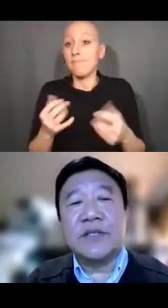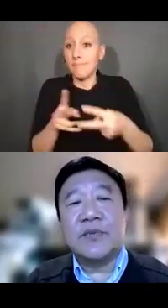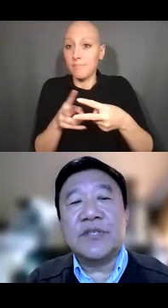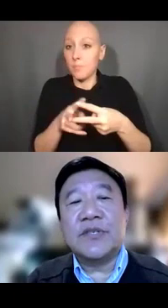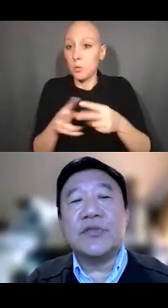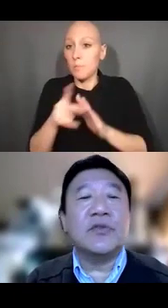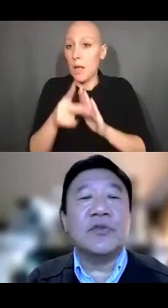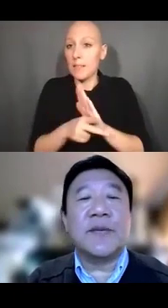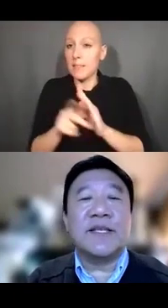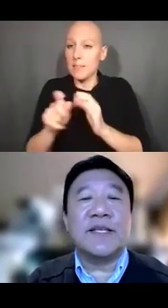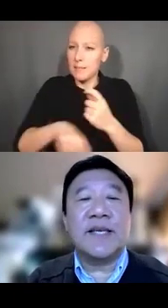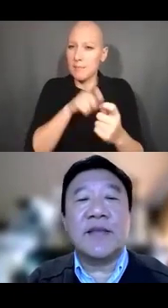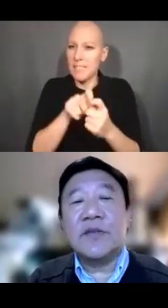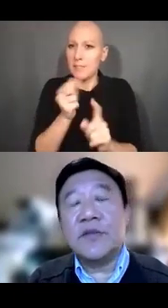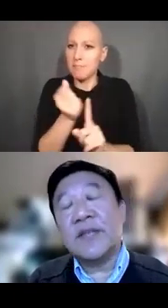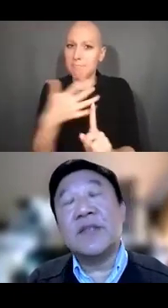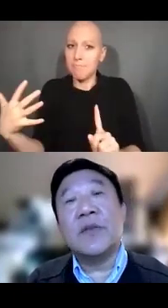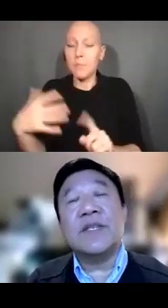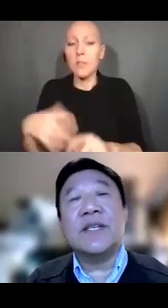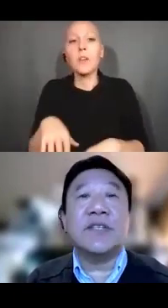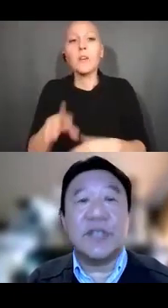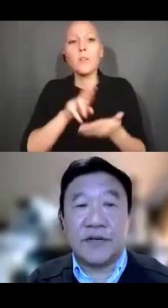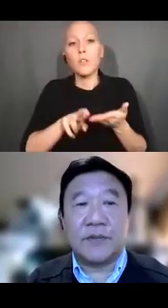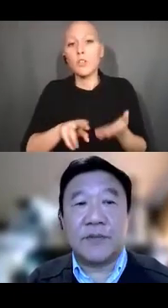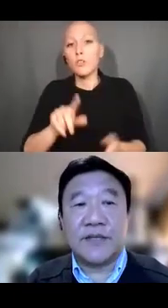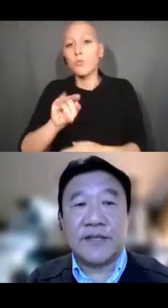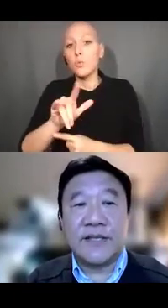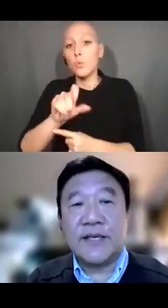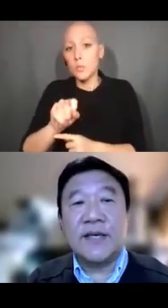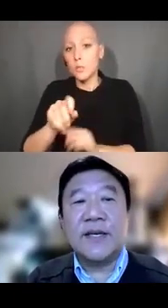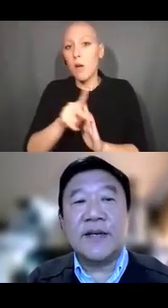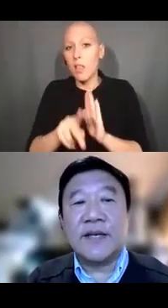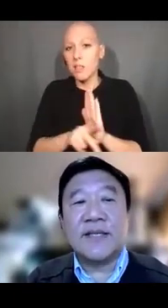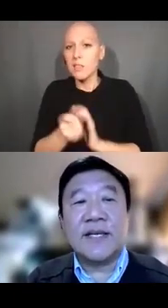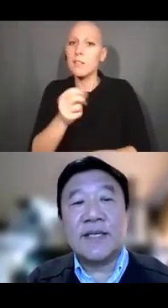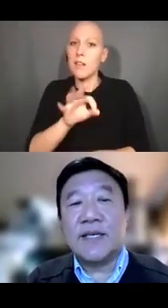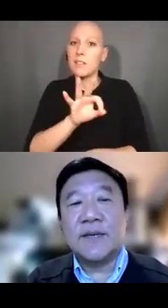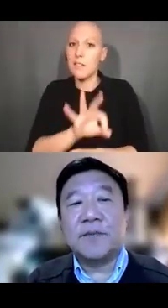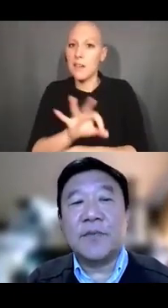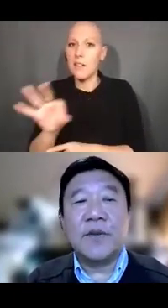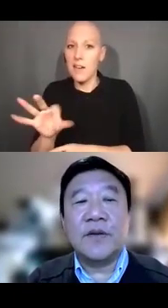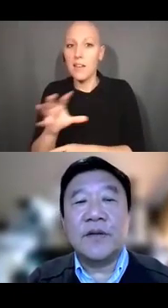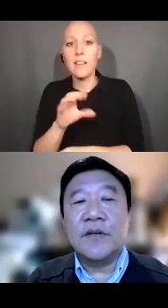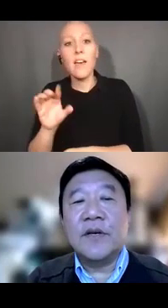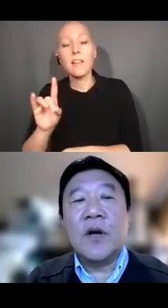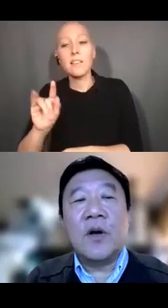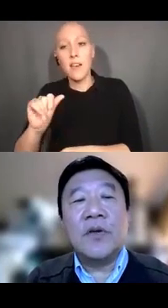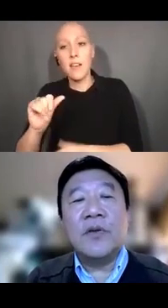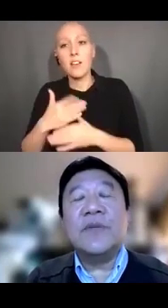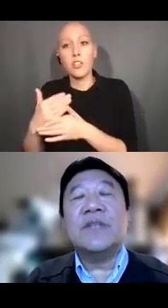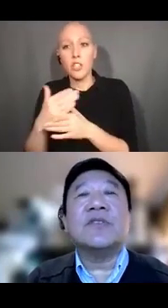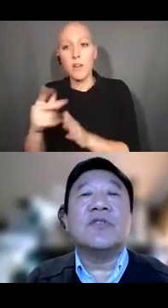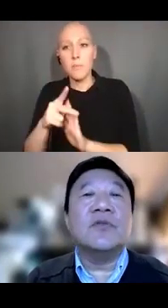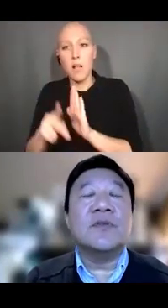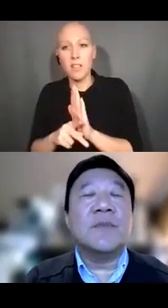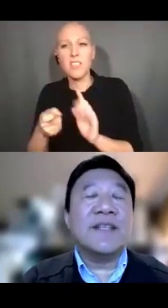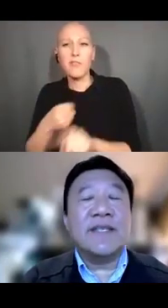the Research Tools Policy and the 2003 Data Sharing Policy. Next slide. Although the Research Tools Policy